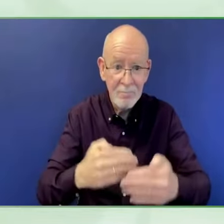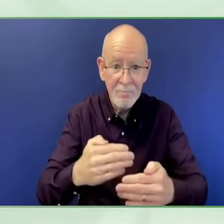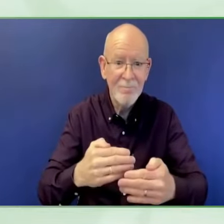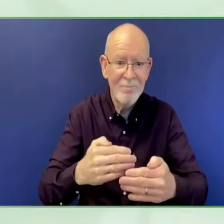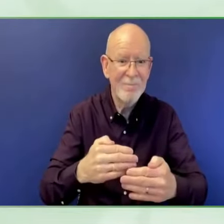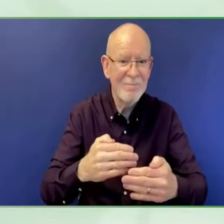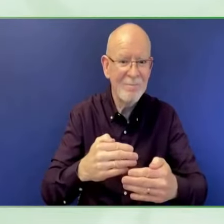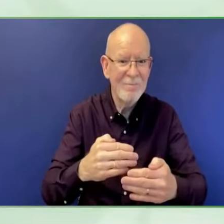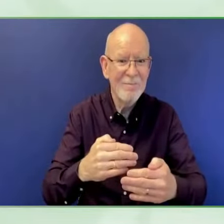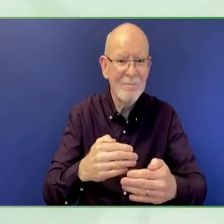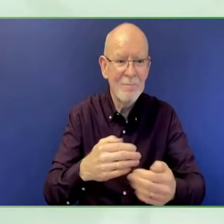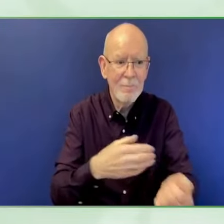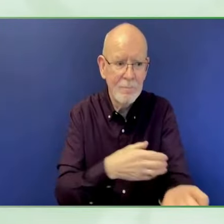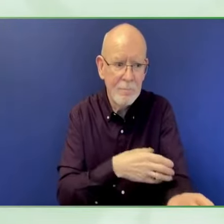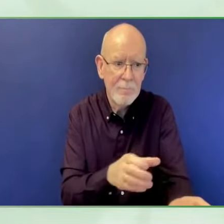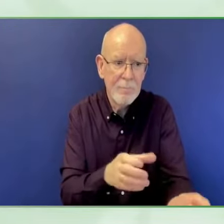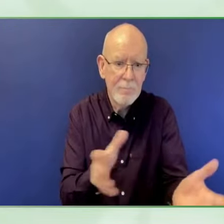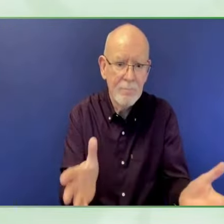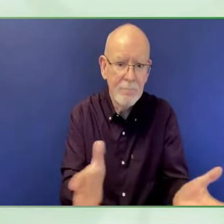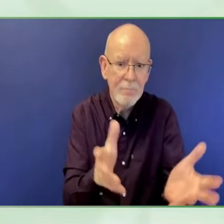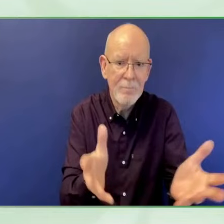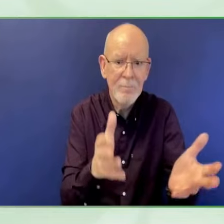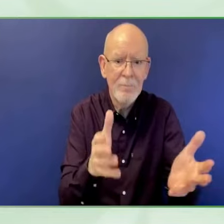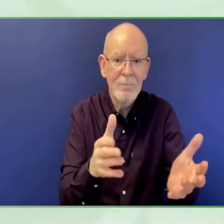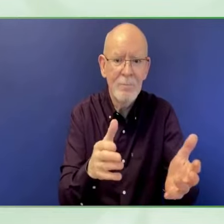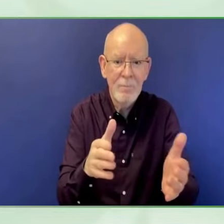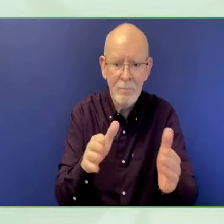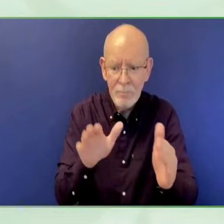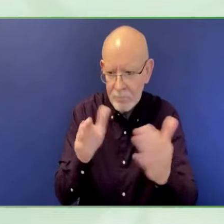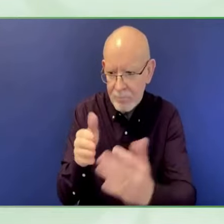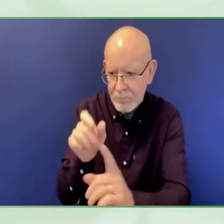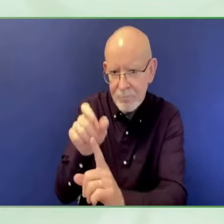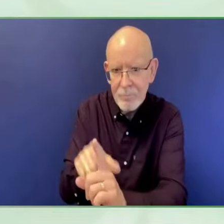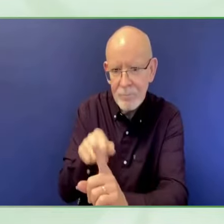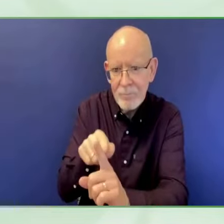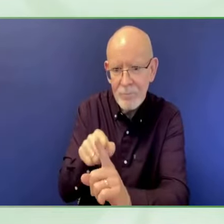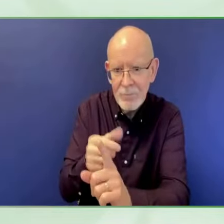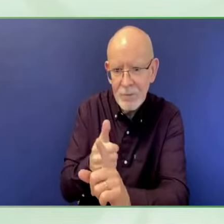Is there something missing? Would you like to come in?